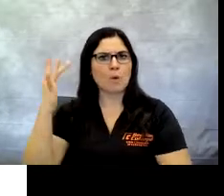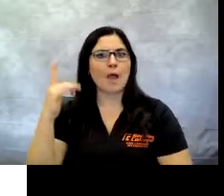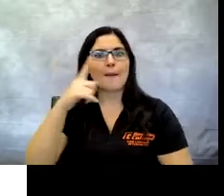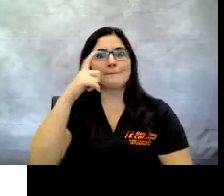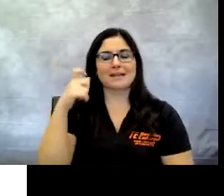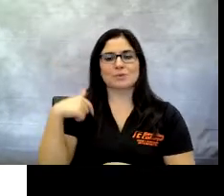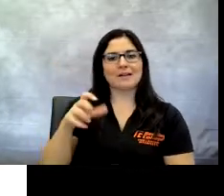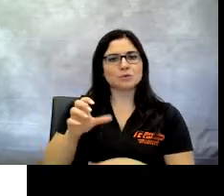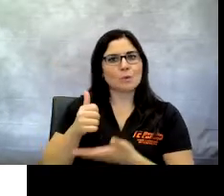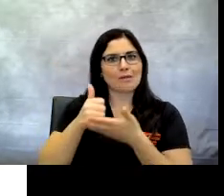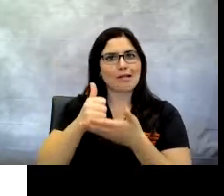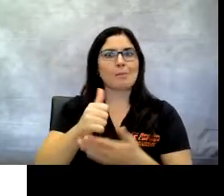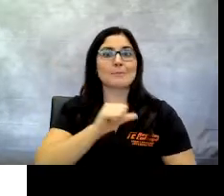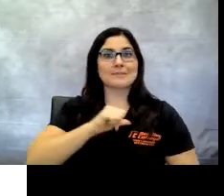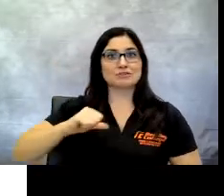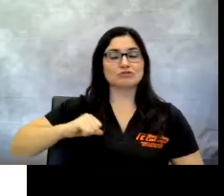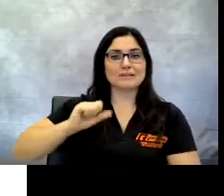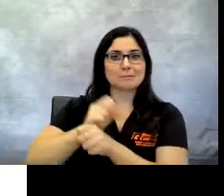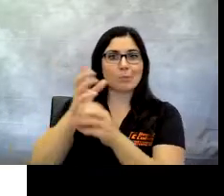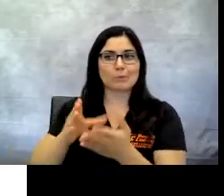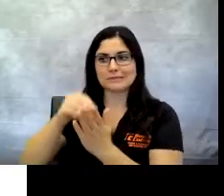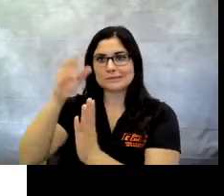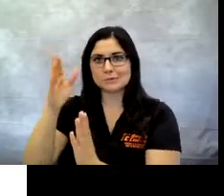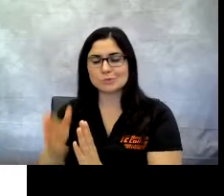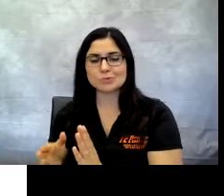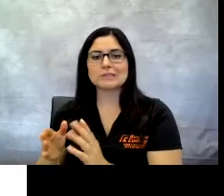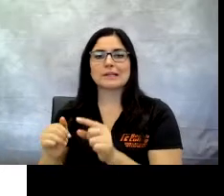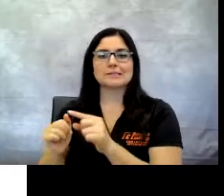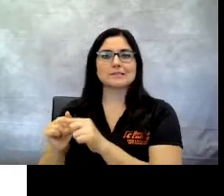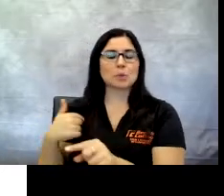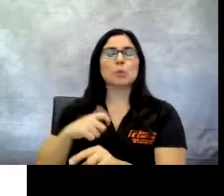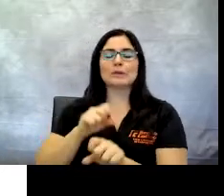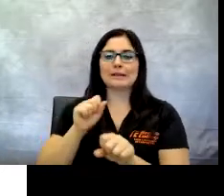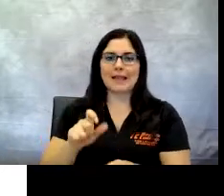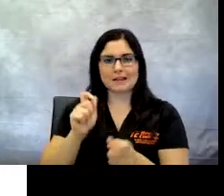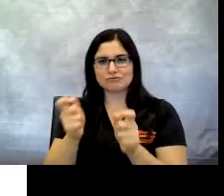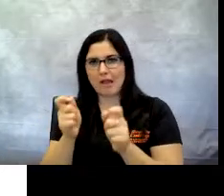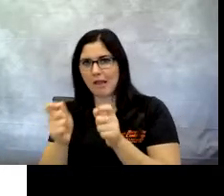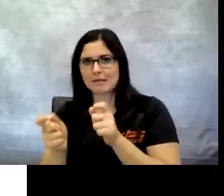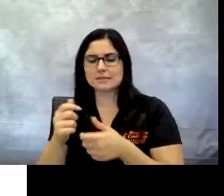Administrators. Of students. We can normalize mental health,